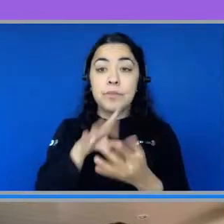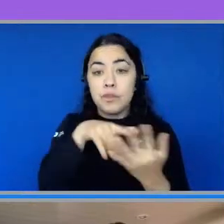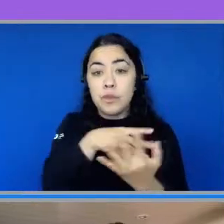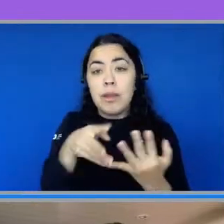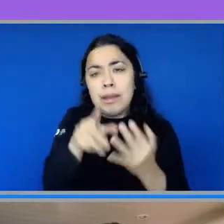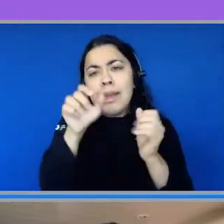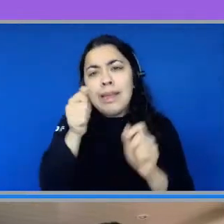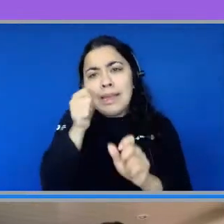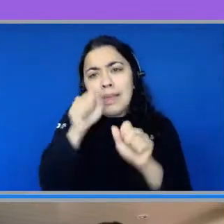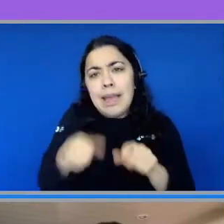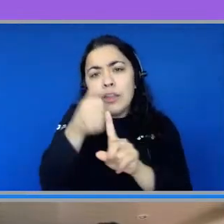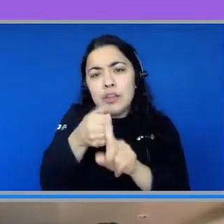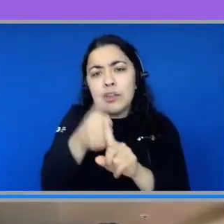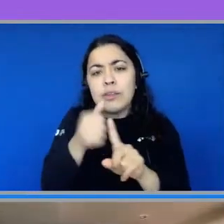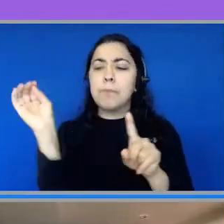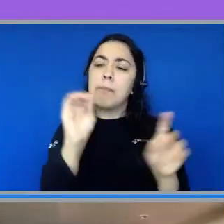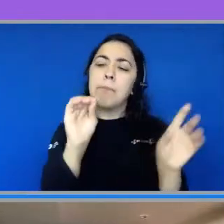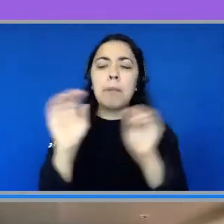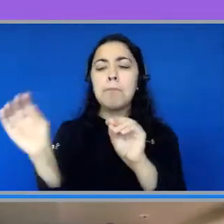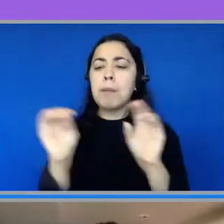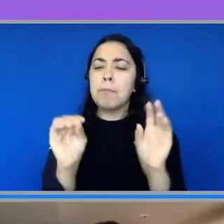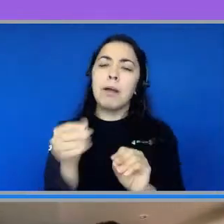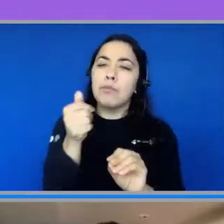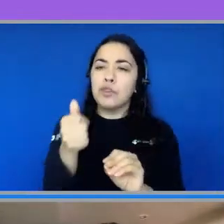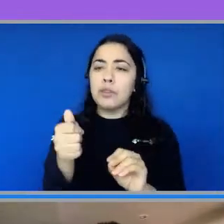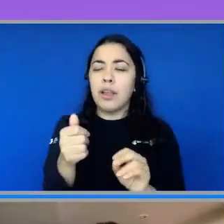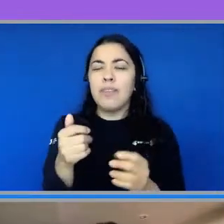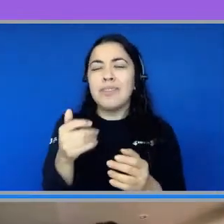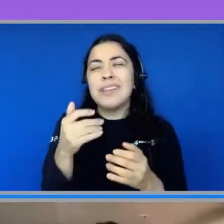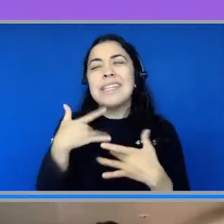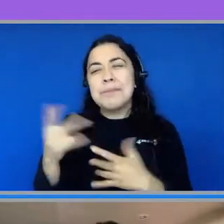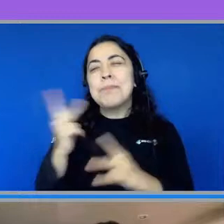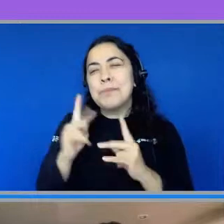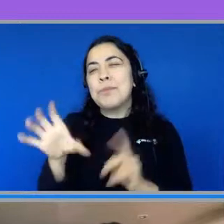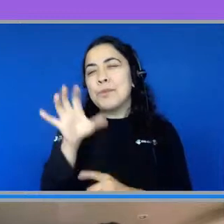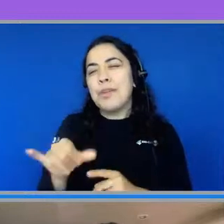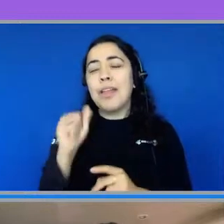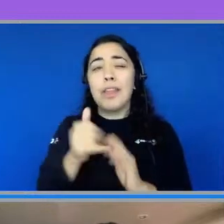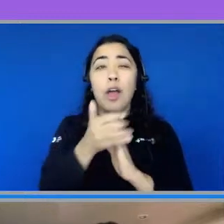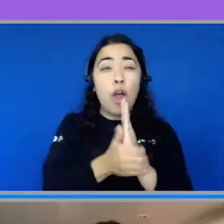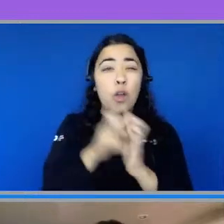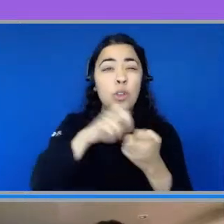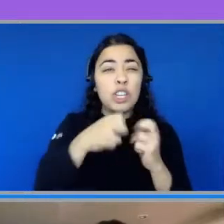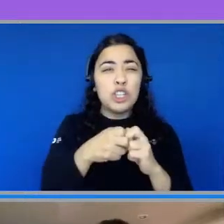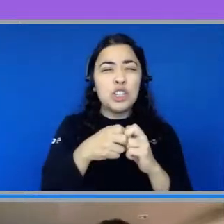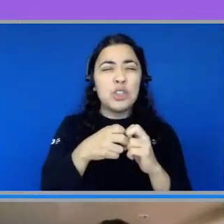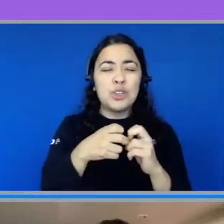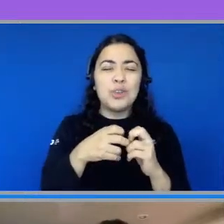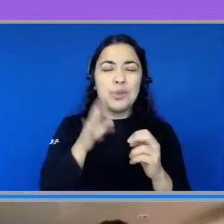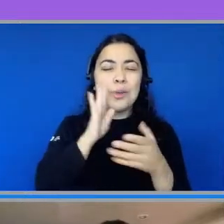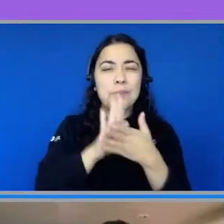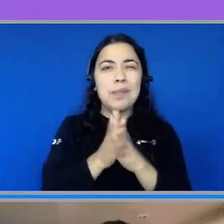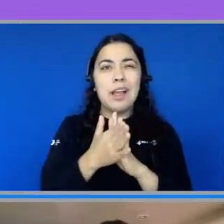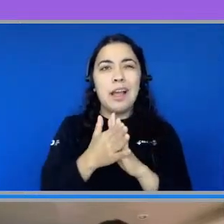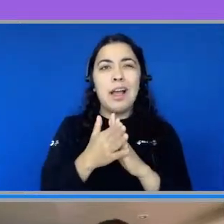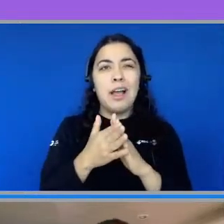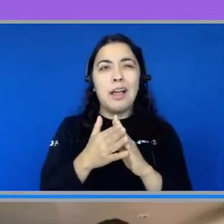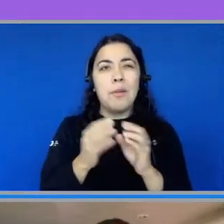obviously you can place items by yourself. And that's probably the most common use of grid. I think this auto placed issue